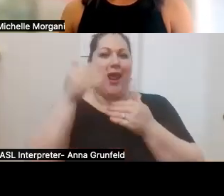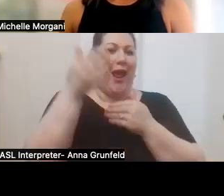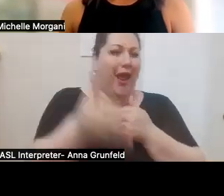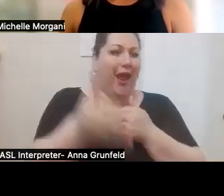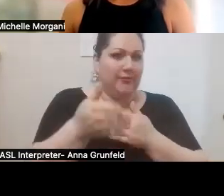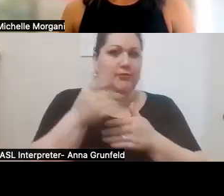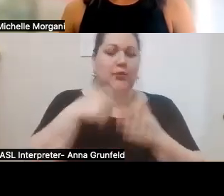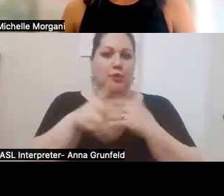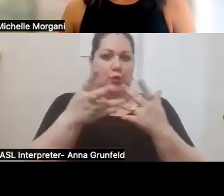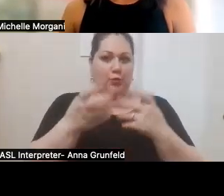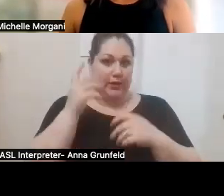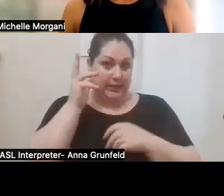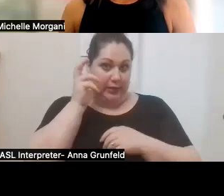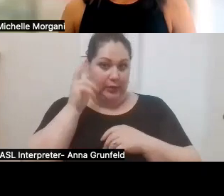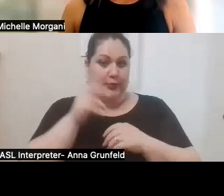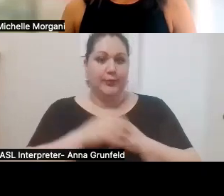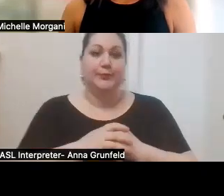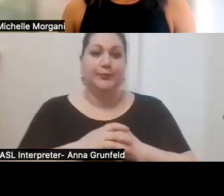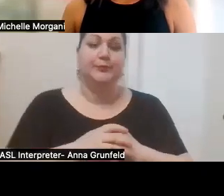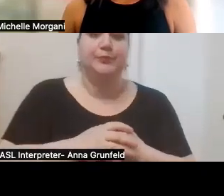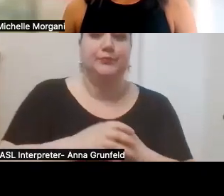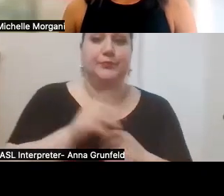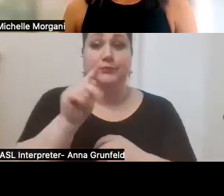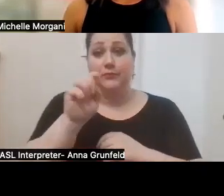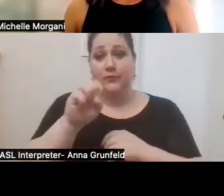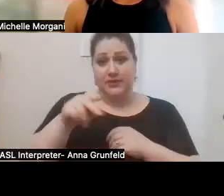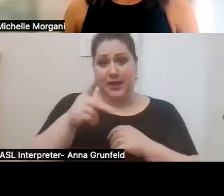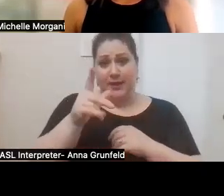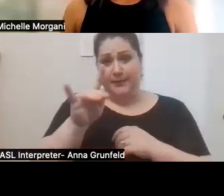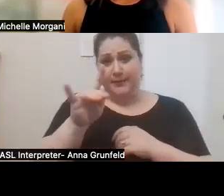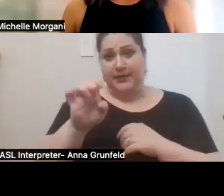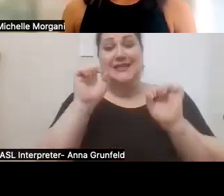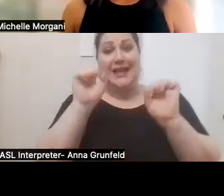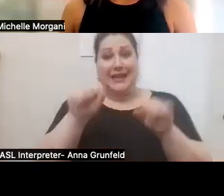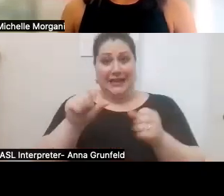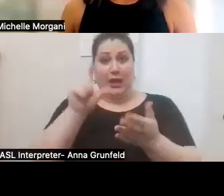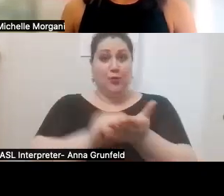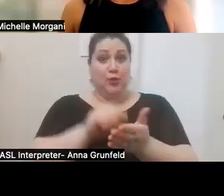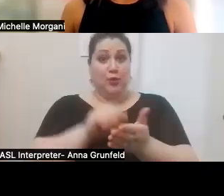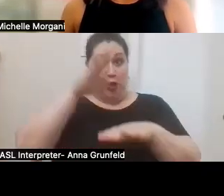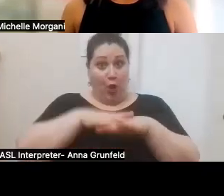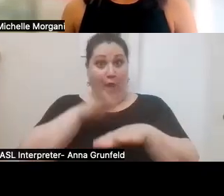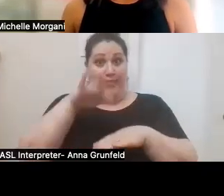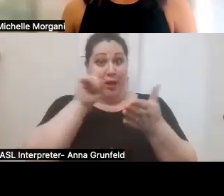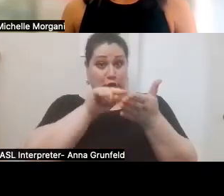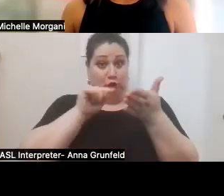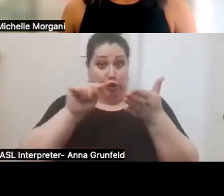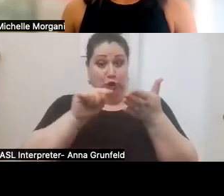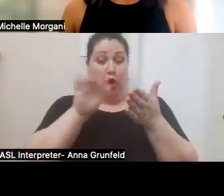Now templates can be printed onto this dot paper. The dot paper usually comes in books,